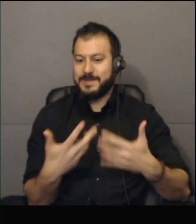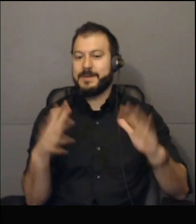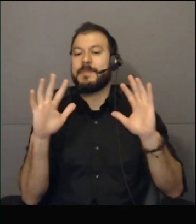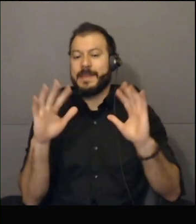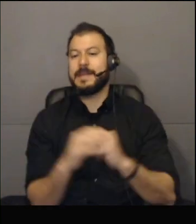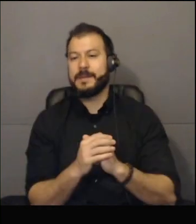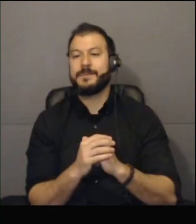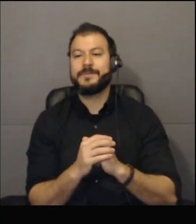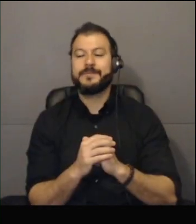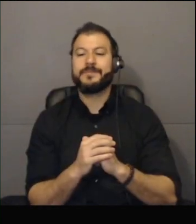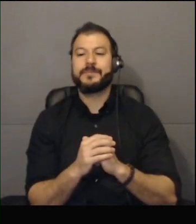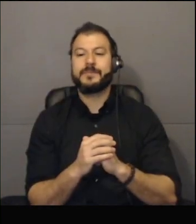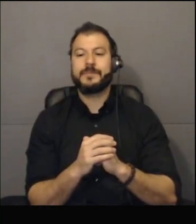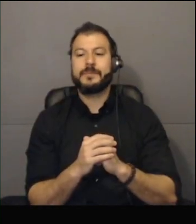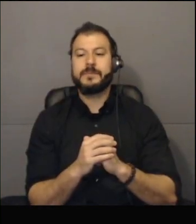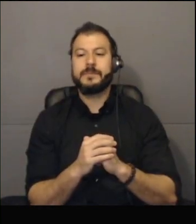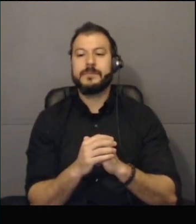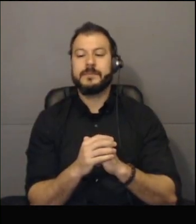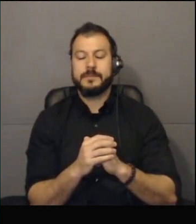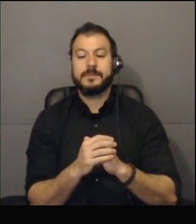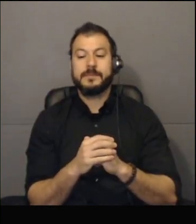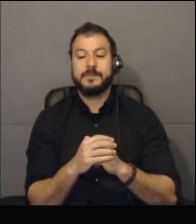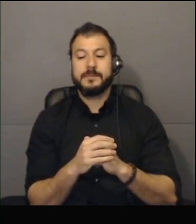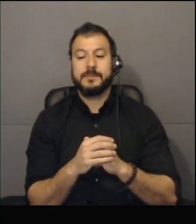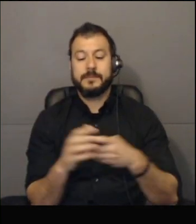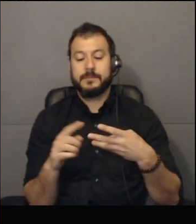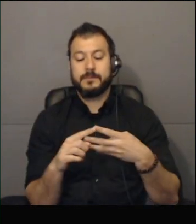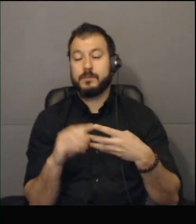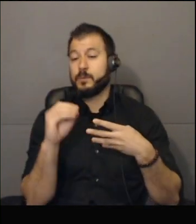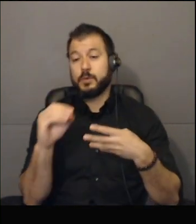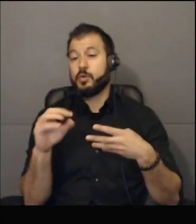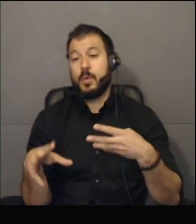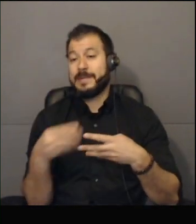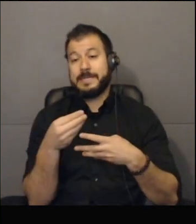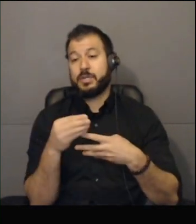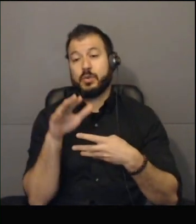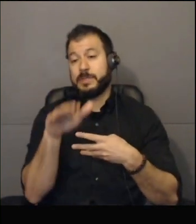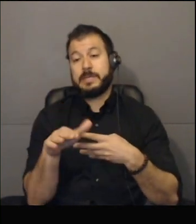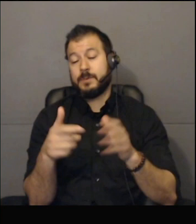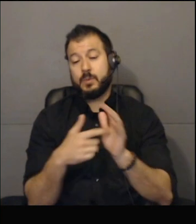In this mechanism, there's no additional steps required by you.